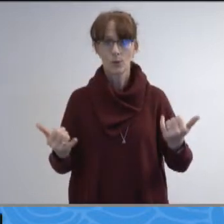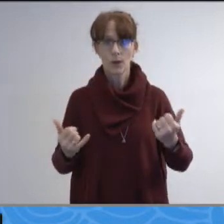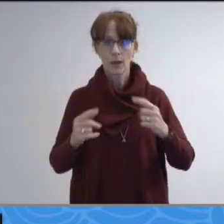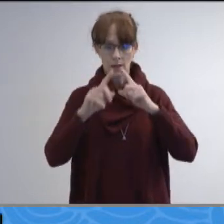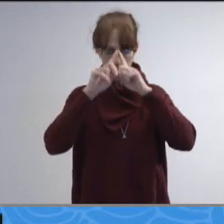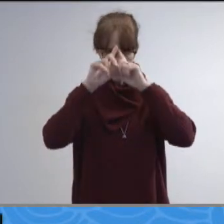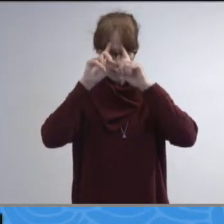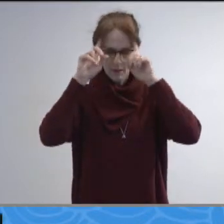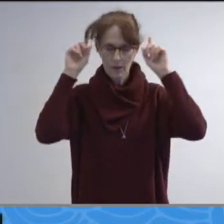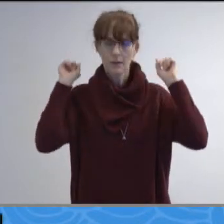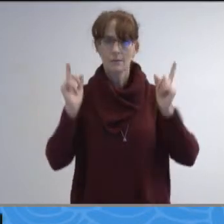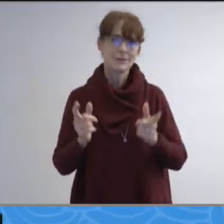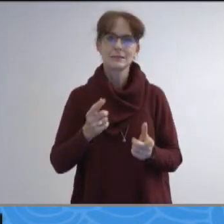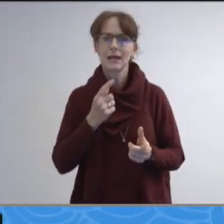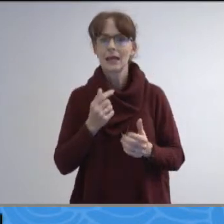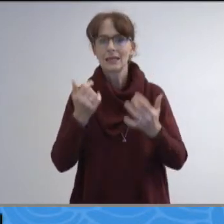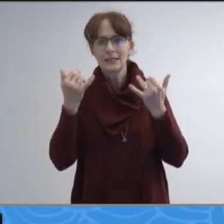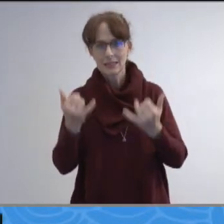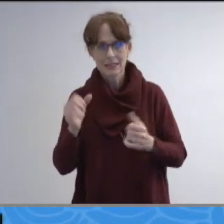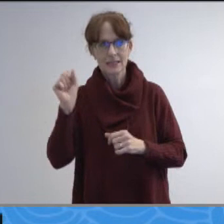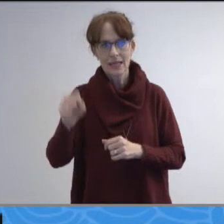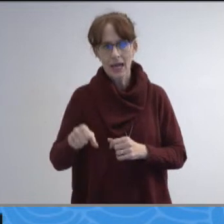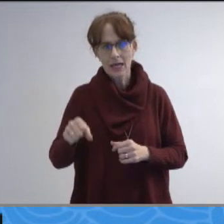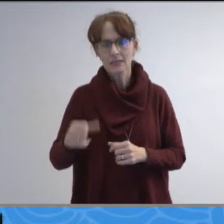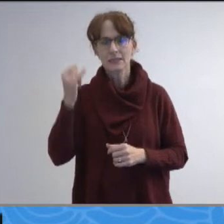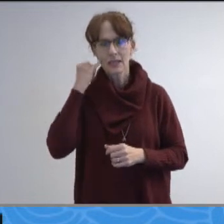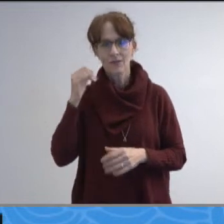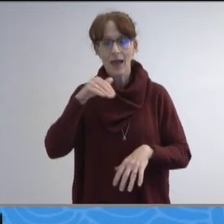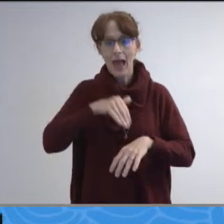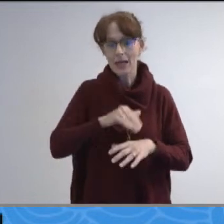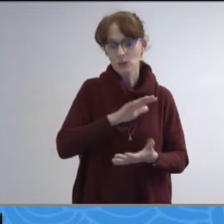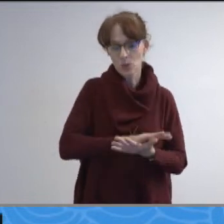Click Yes if you are taking the Diagnostic at school,